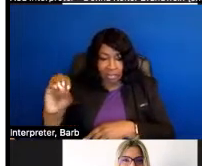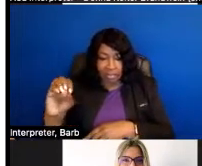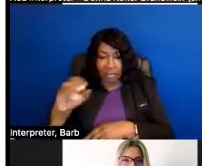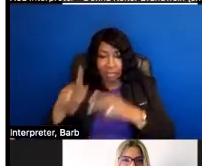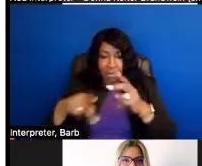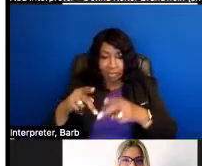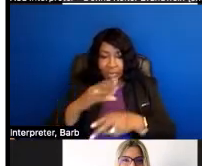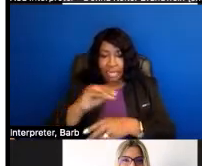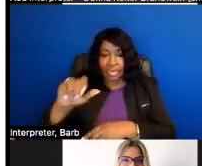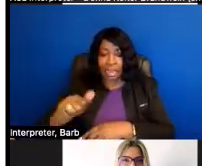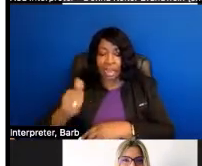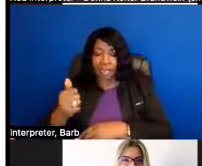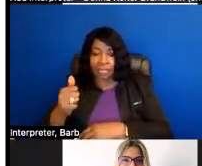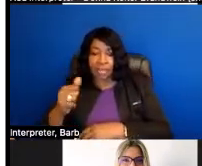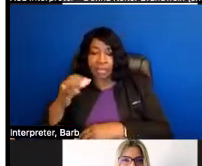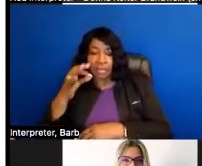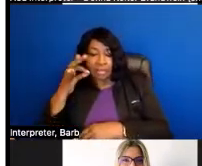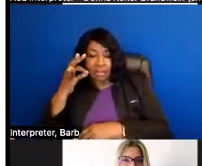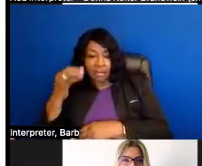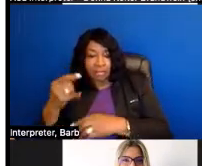and express respect for Native peoples and nations.